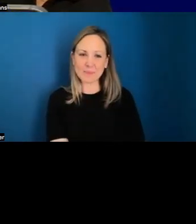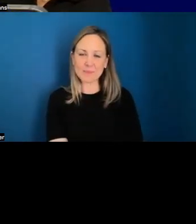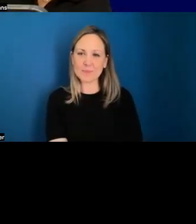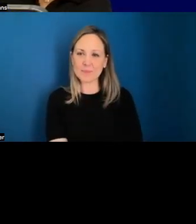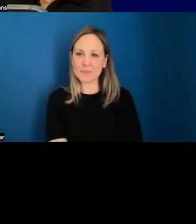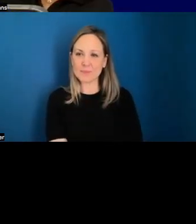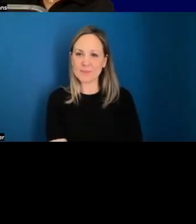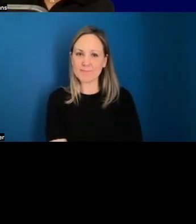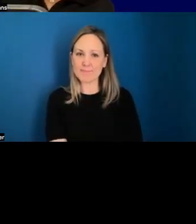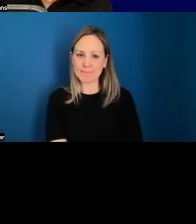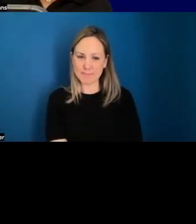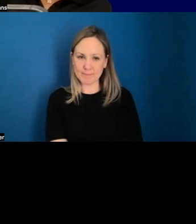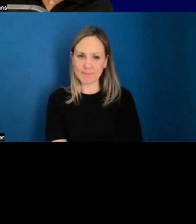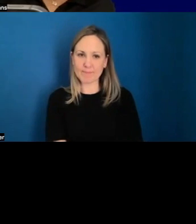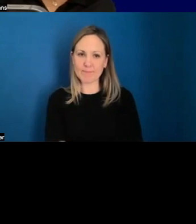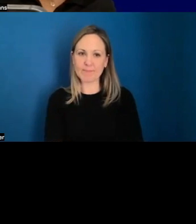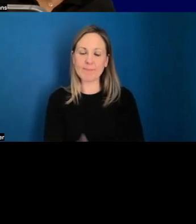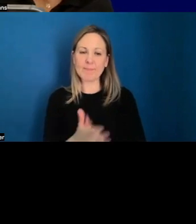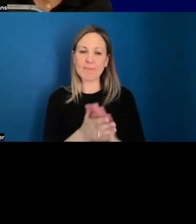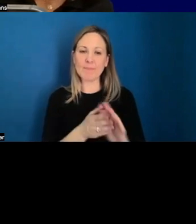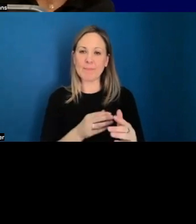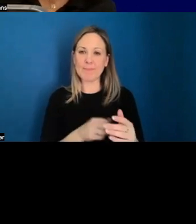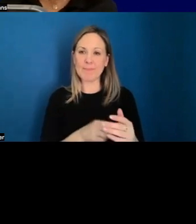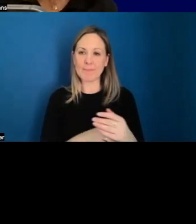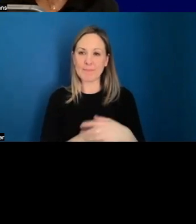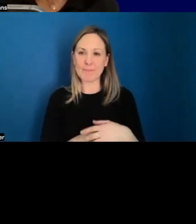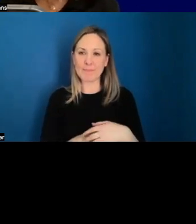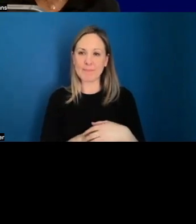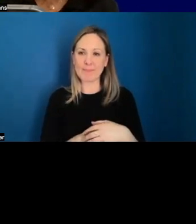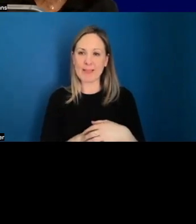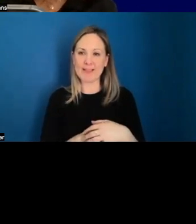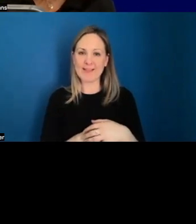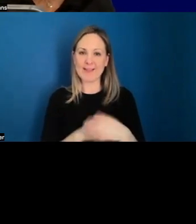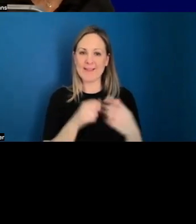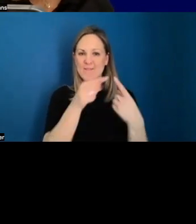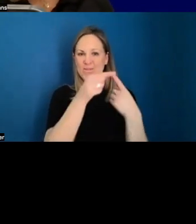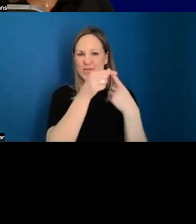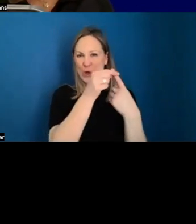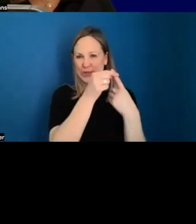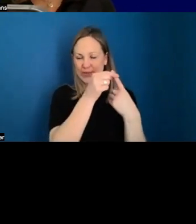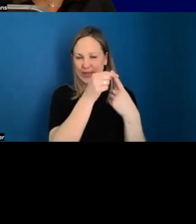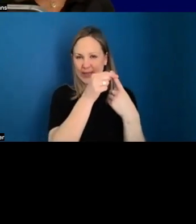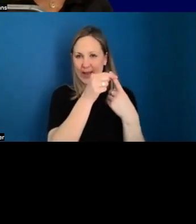48:51 Pointing to the first finger, which is really in Auslan - this buoy - the communication